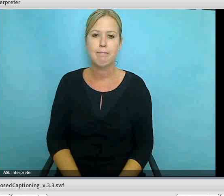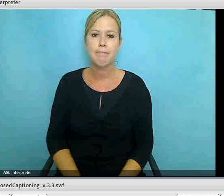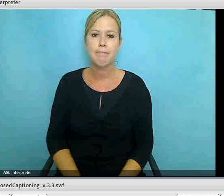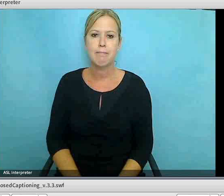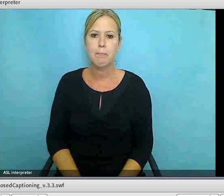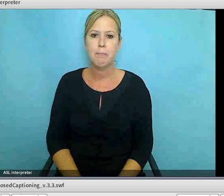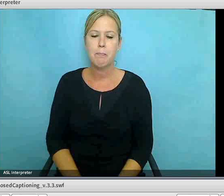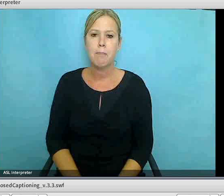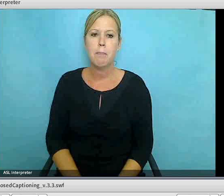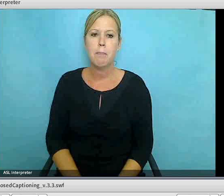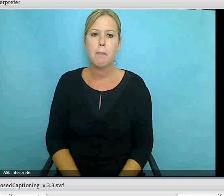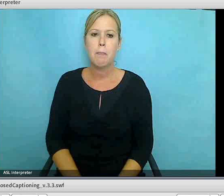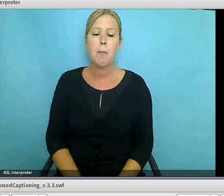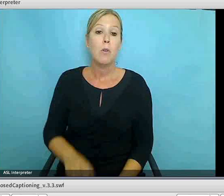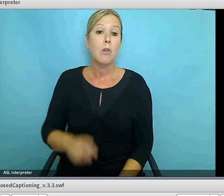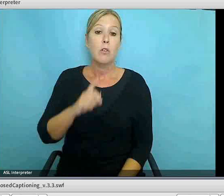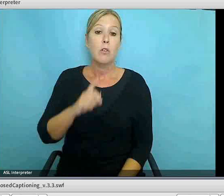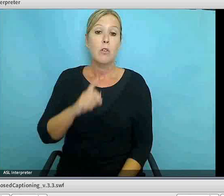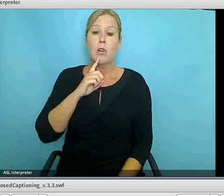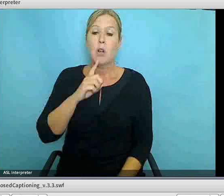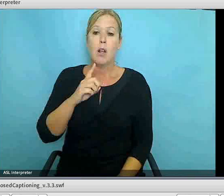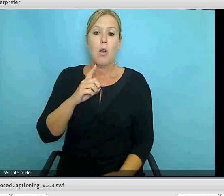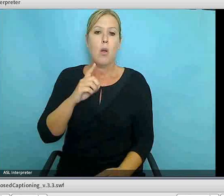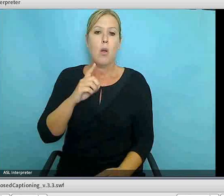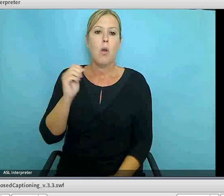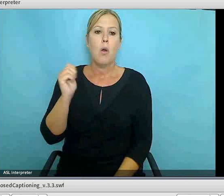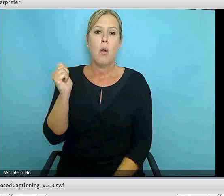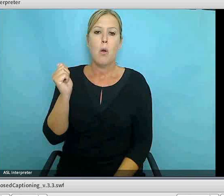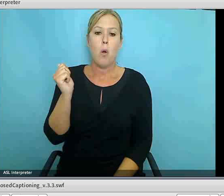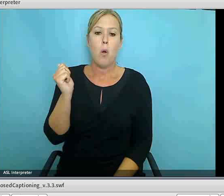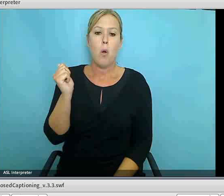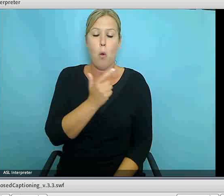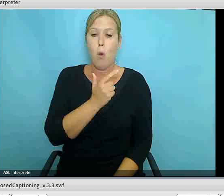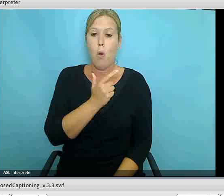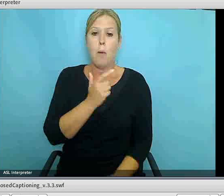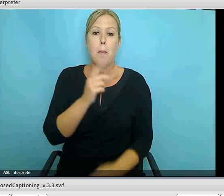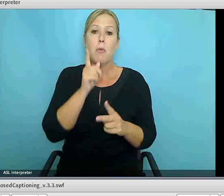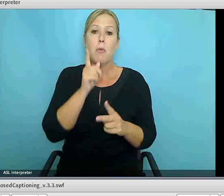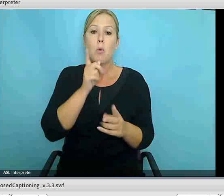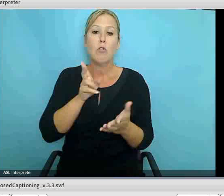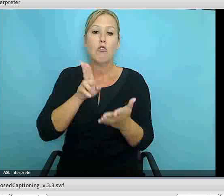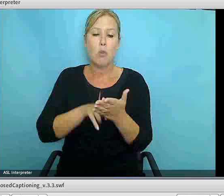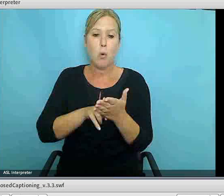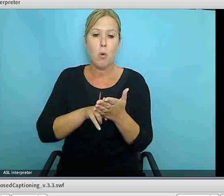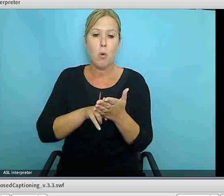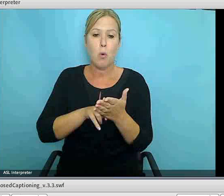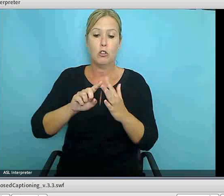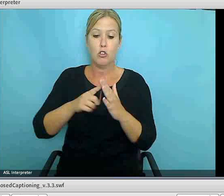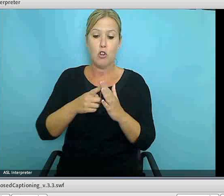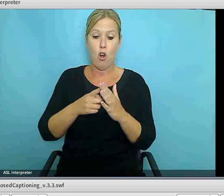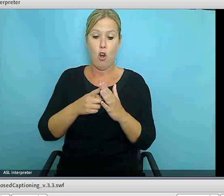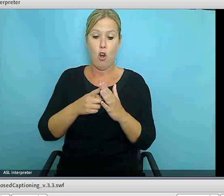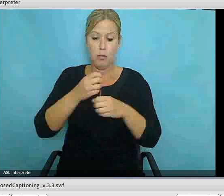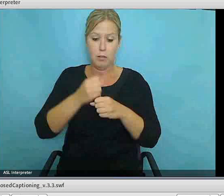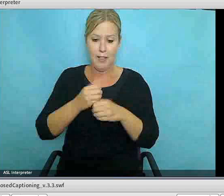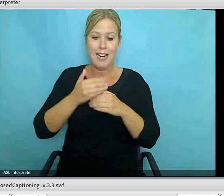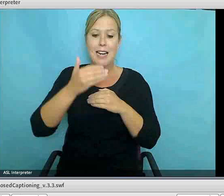So in general, all enrollments are effective at the beginning of the next month from the